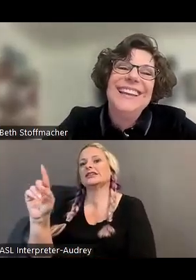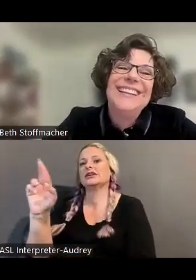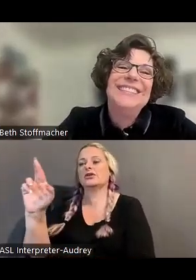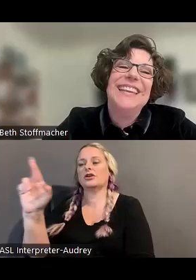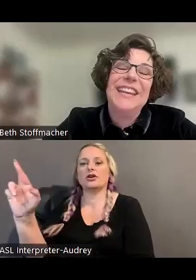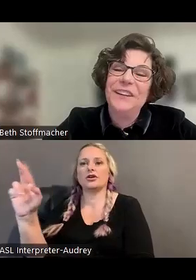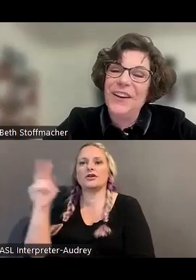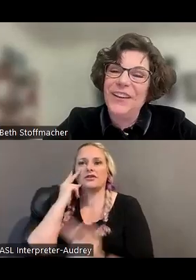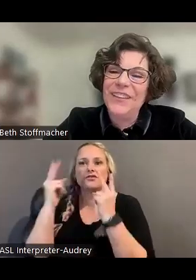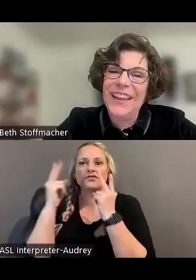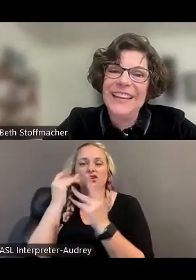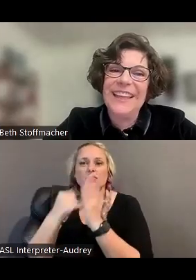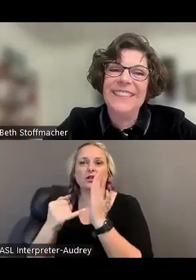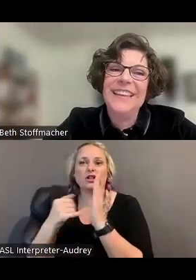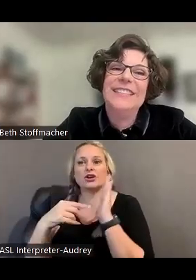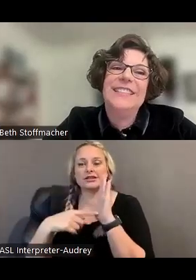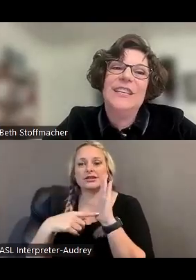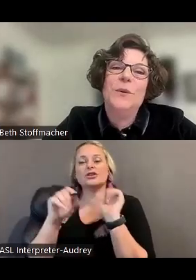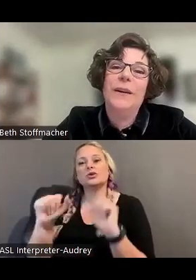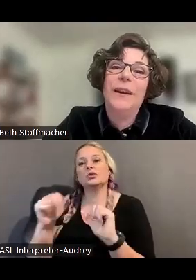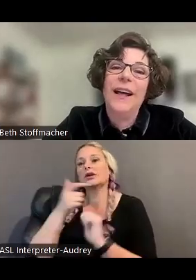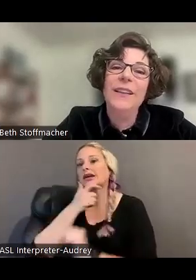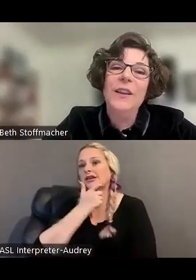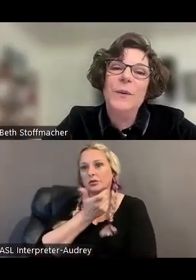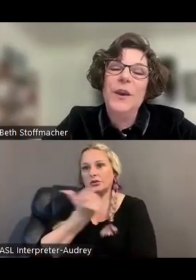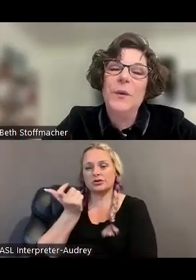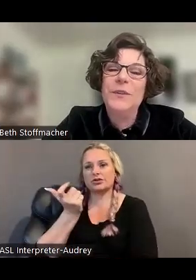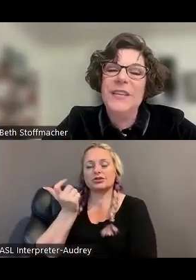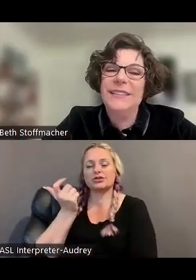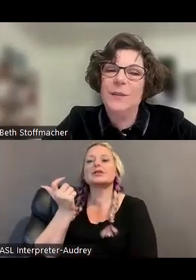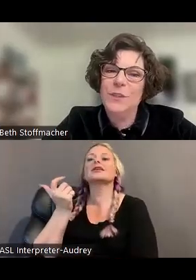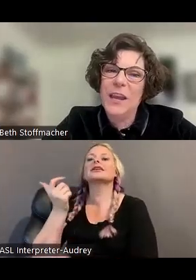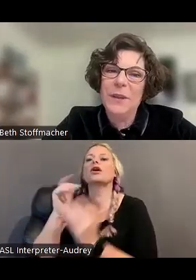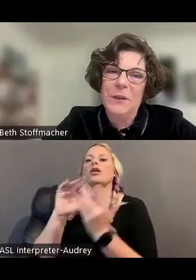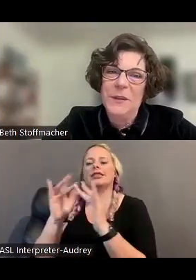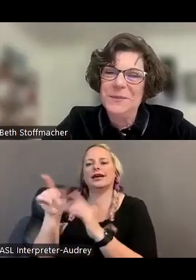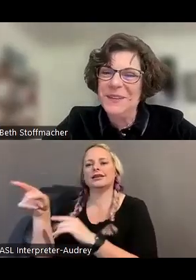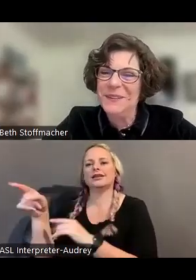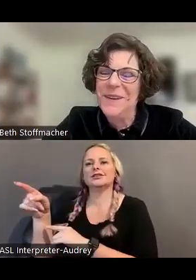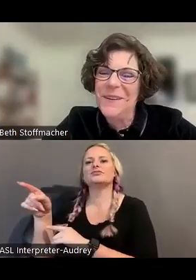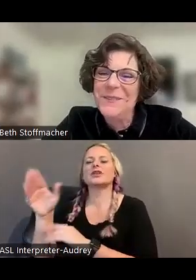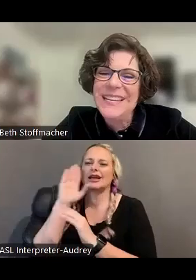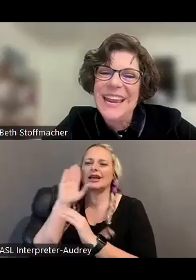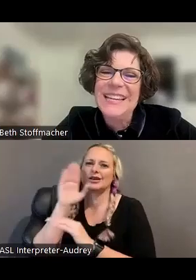is here online at this URL. We hope you take some time. I know it's been a long three days,